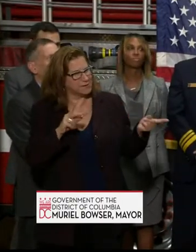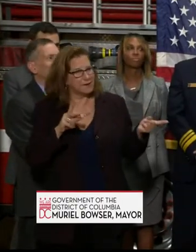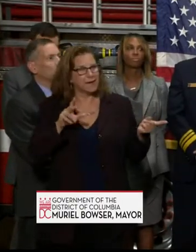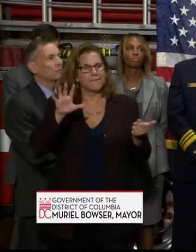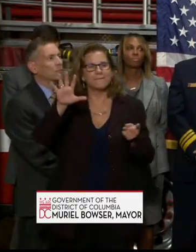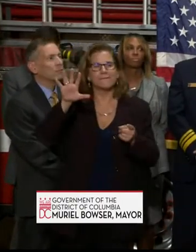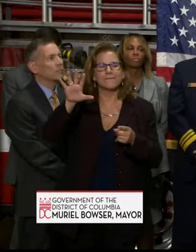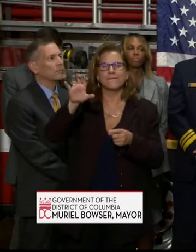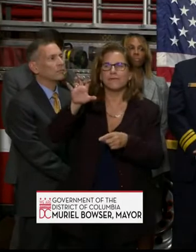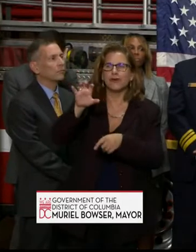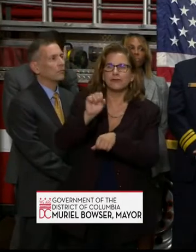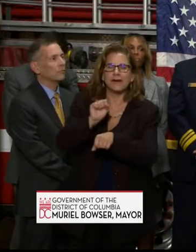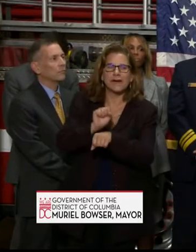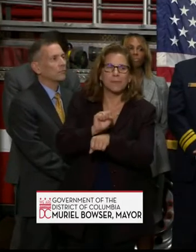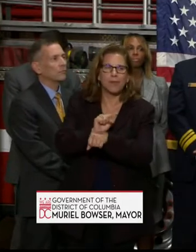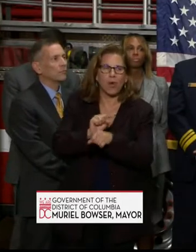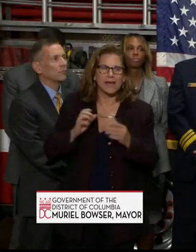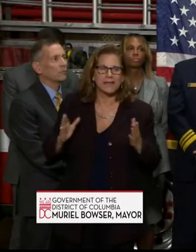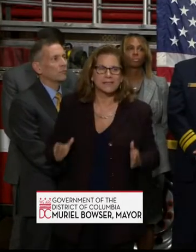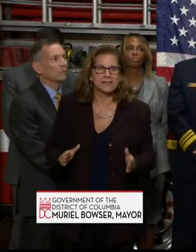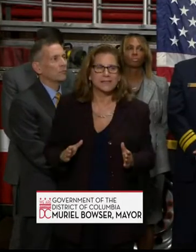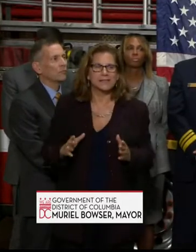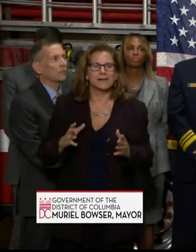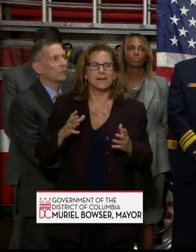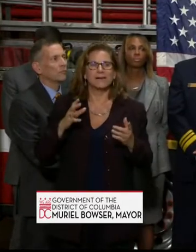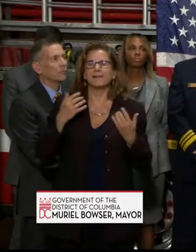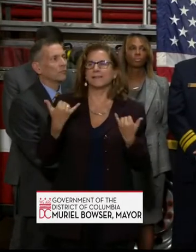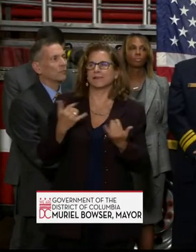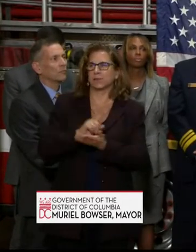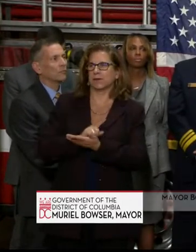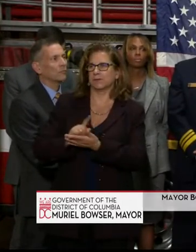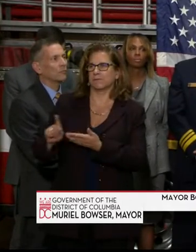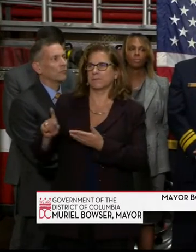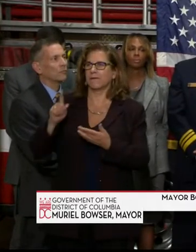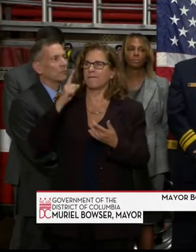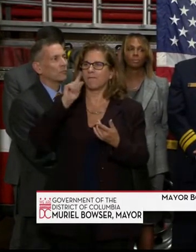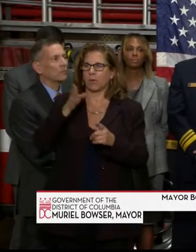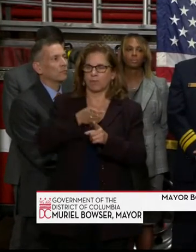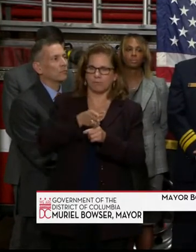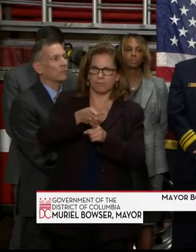WHAT WE PLAN TO HAVE IN PLACE THIS WEEK TO HELP IN ANY ISSUE